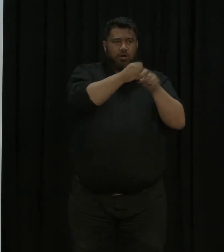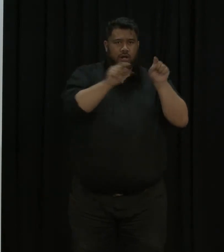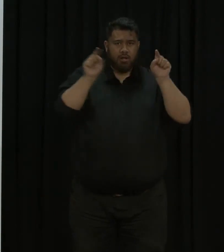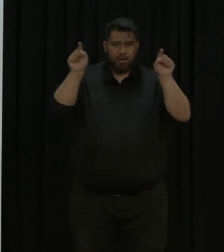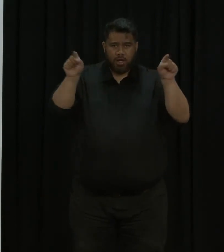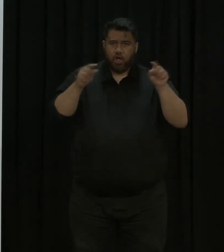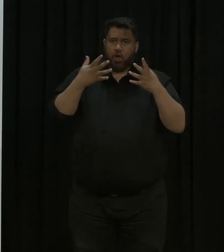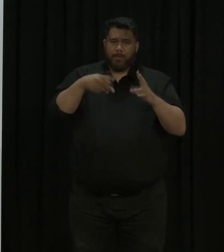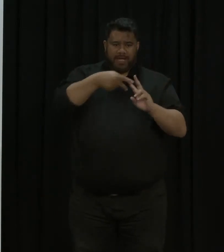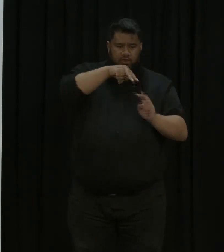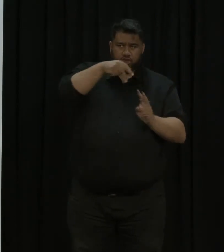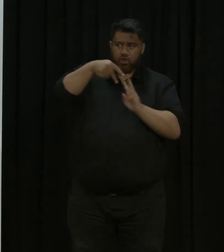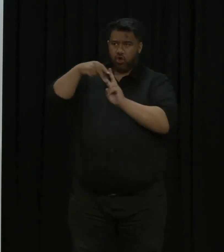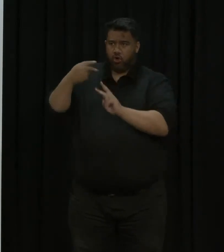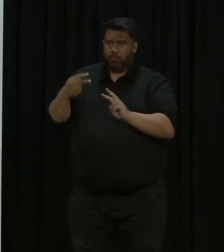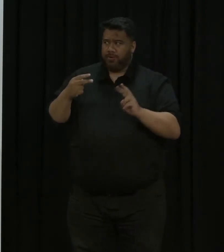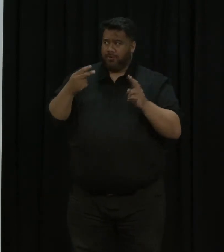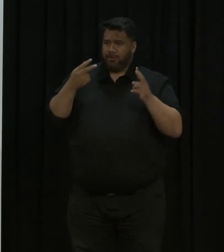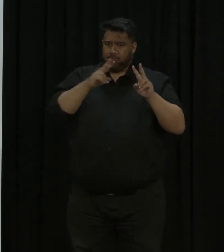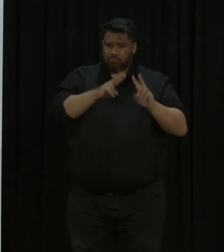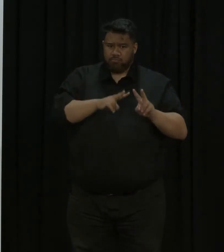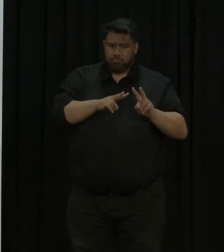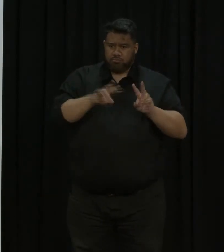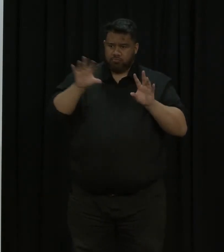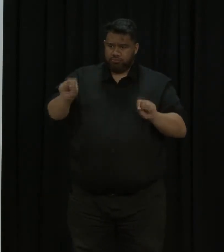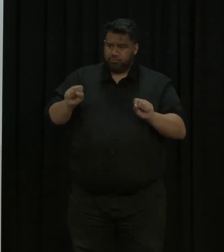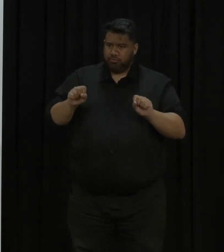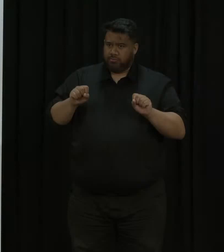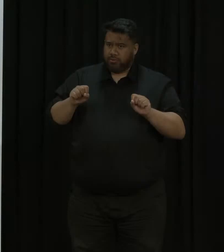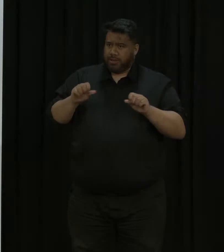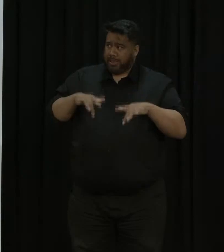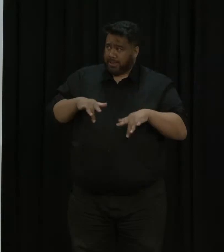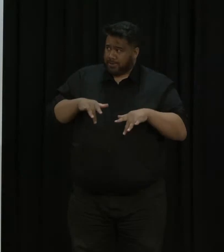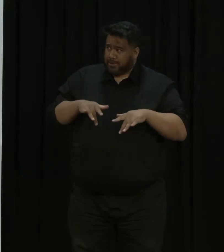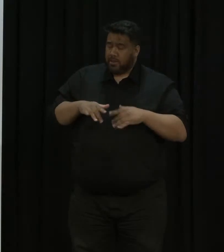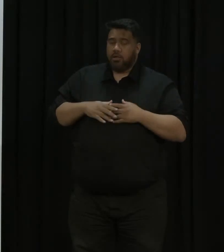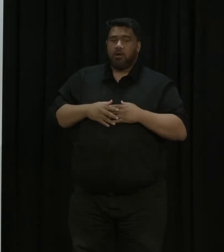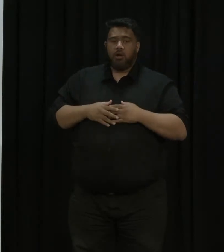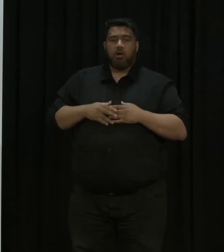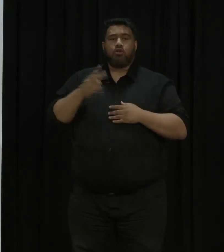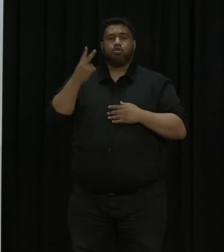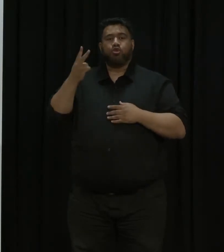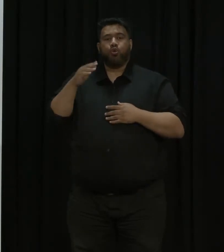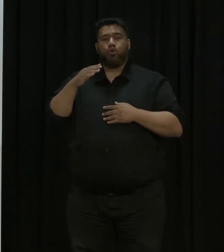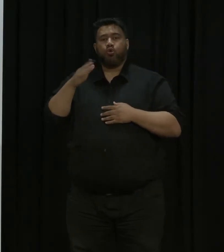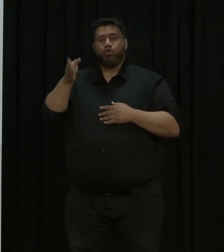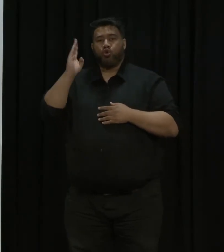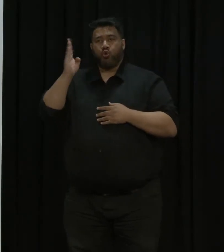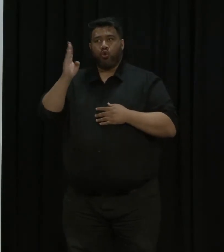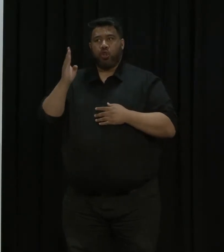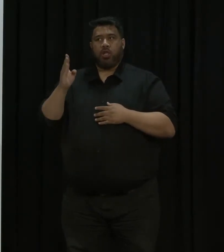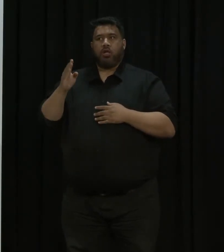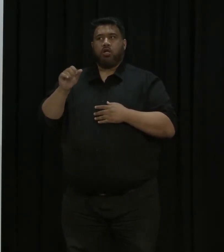For both the northern case